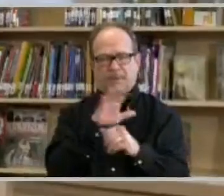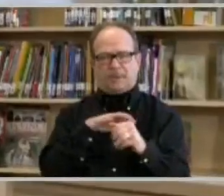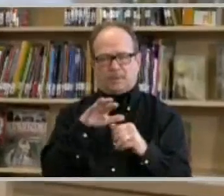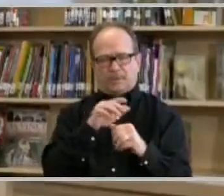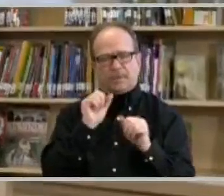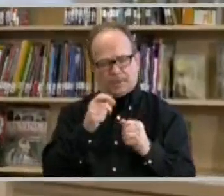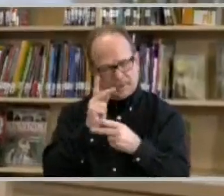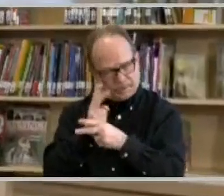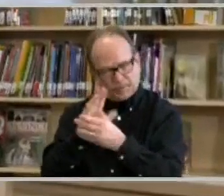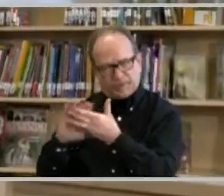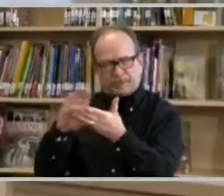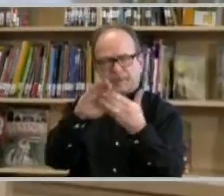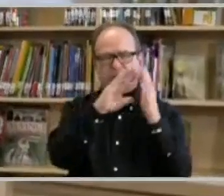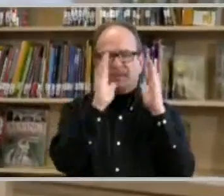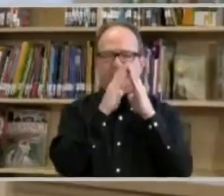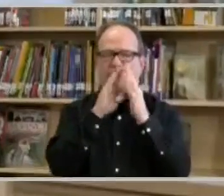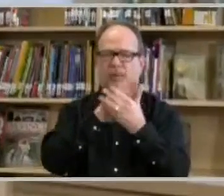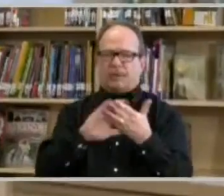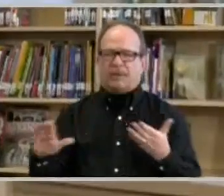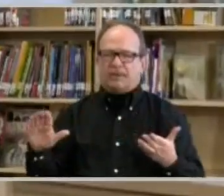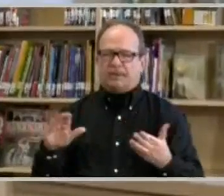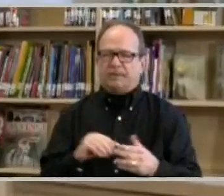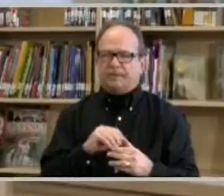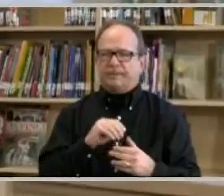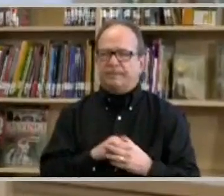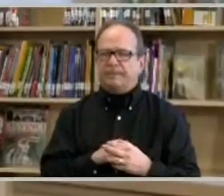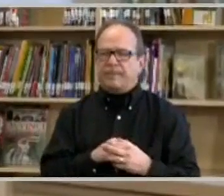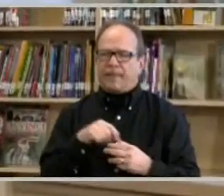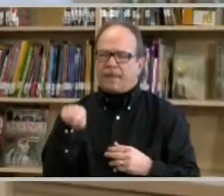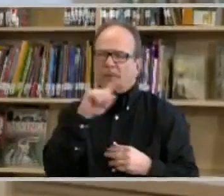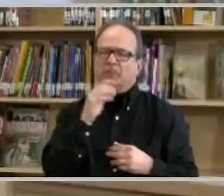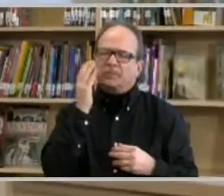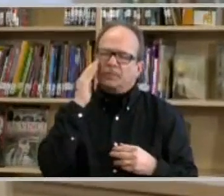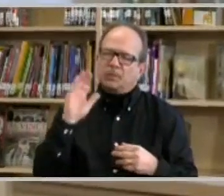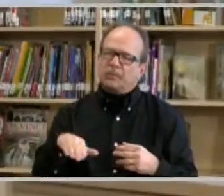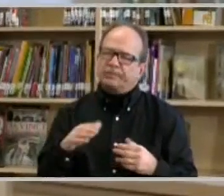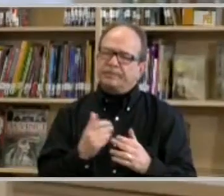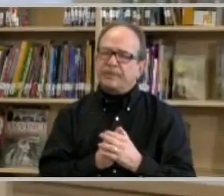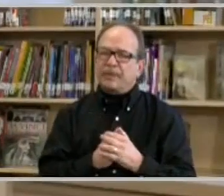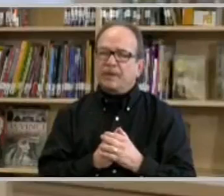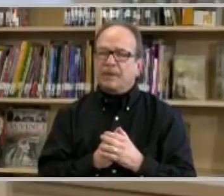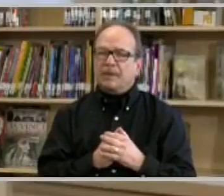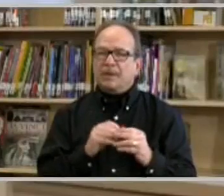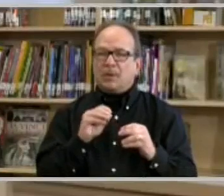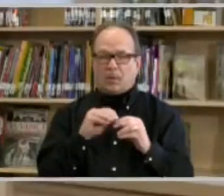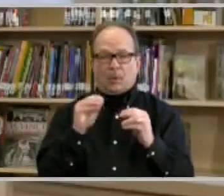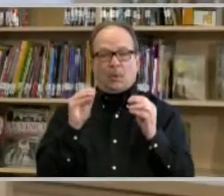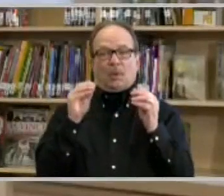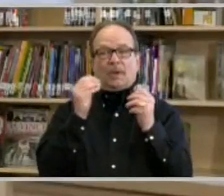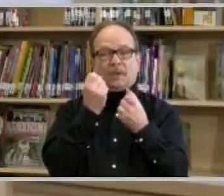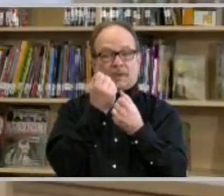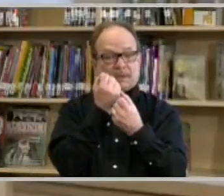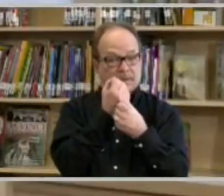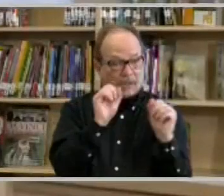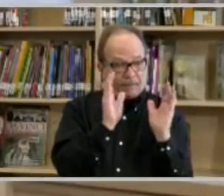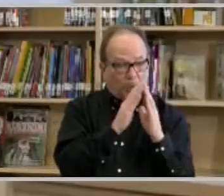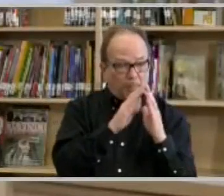NEIGHBORHOODS AND INSIST ON THEM BEING CLEAN, WE KNOW THAT WE